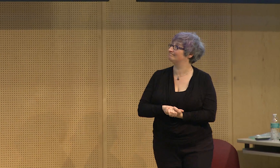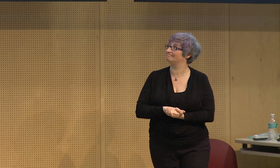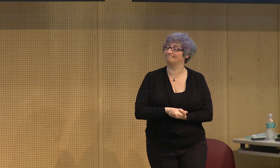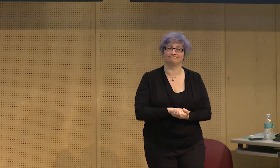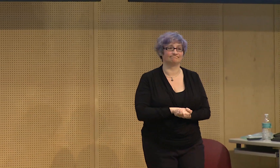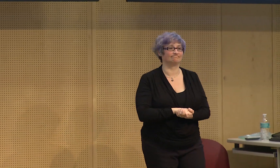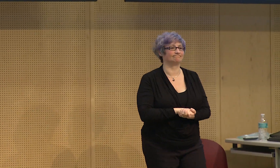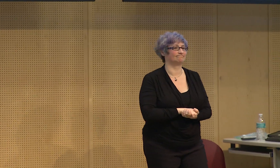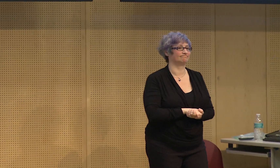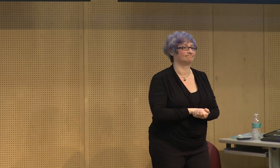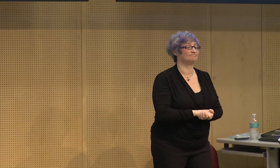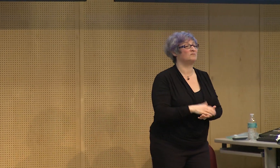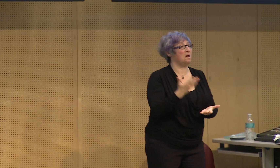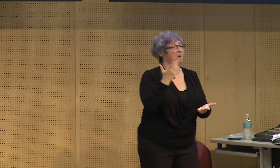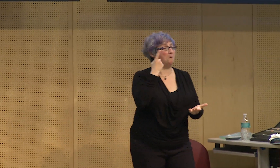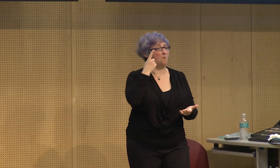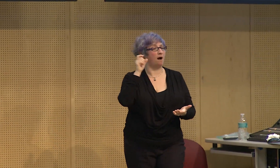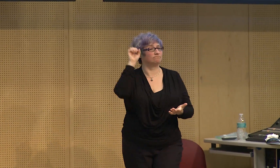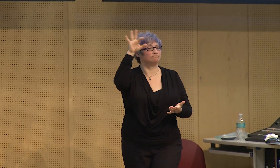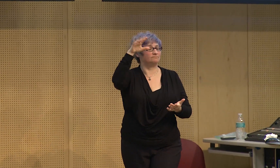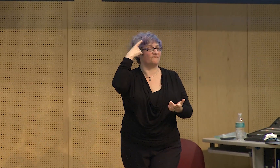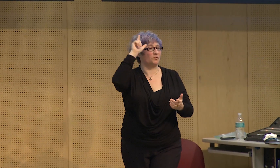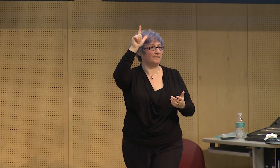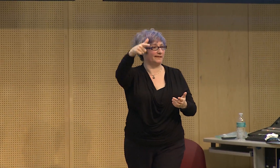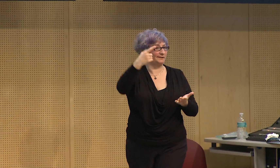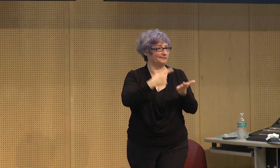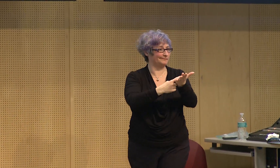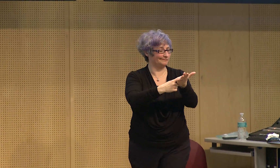and understand the quantities that correlate with them.